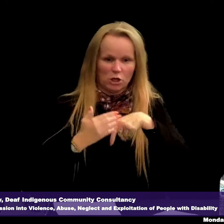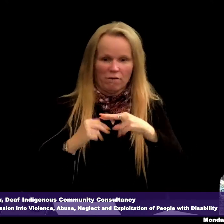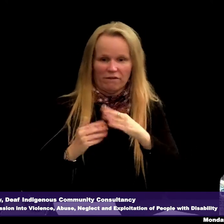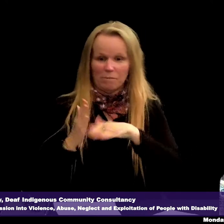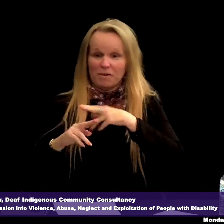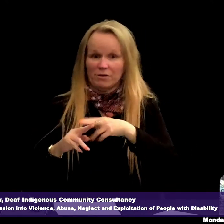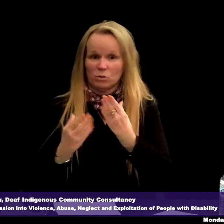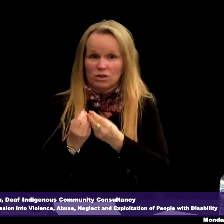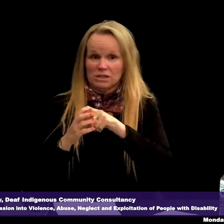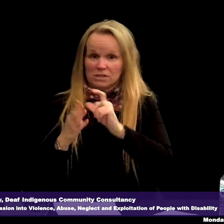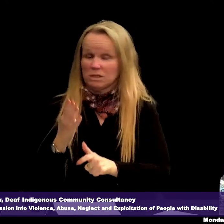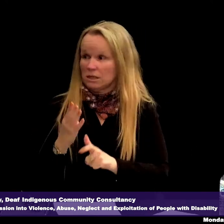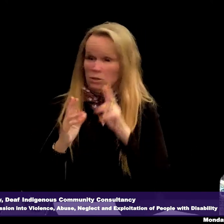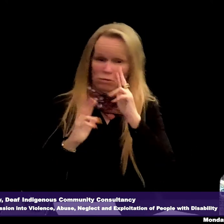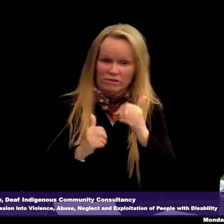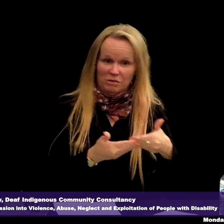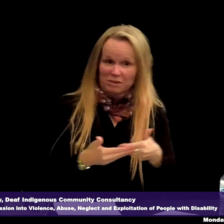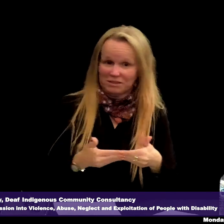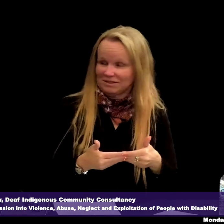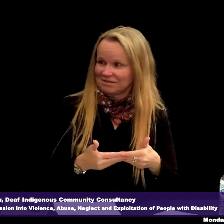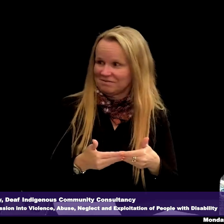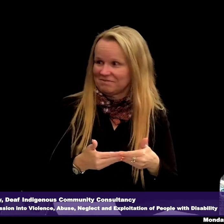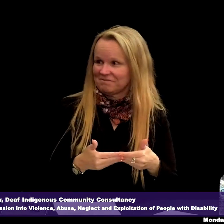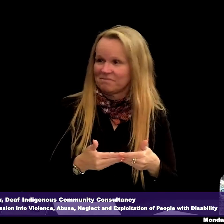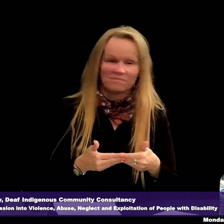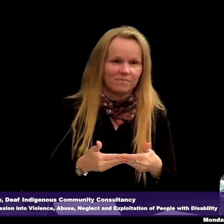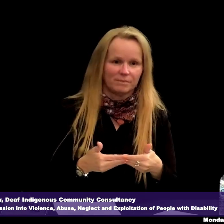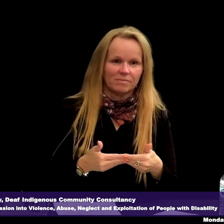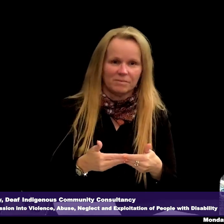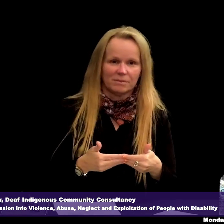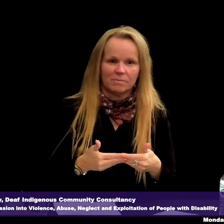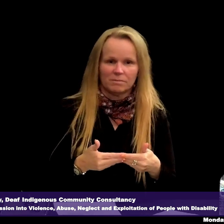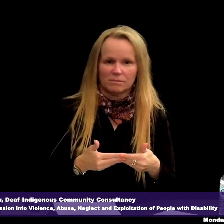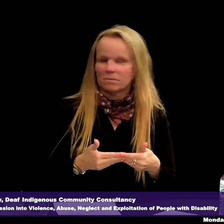For the First 1,000 Days of parents with a disability looking after their own children -